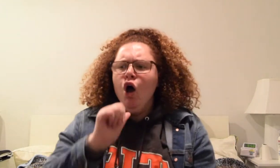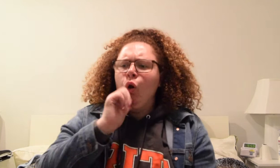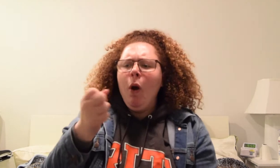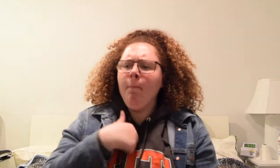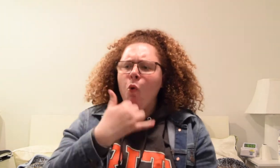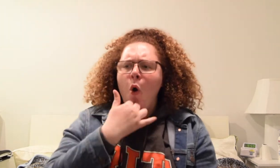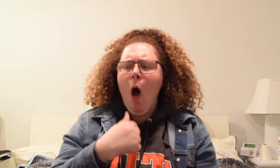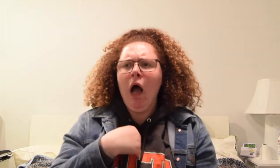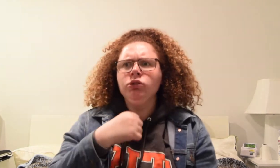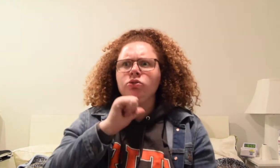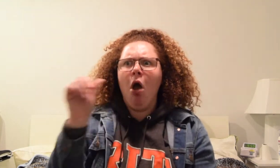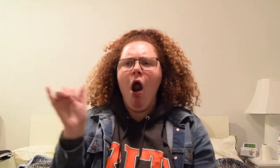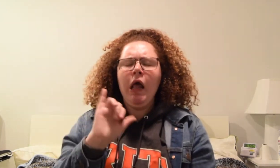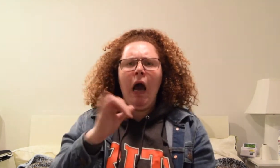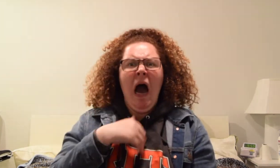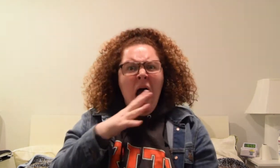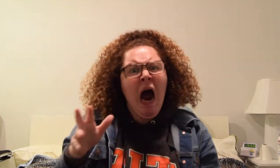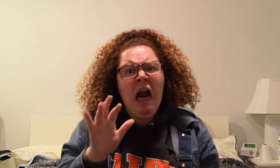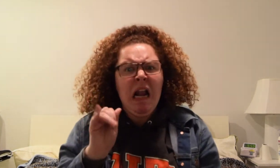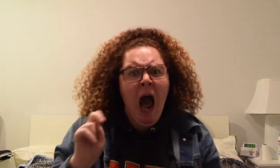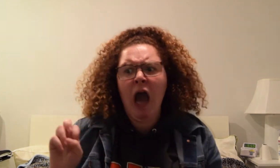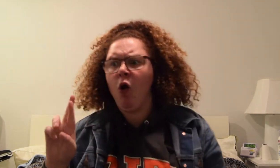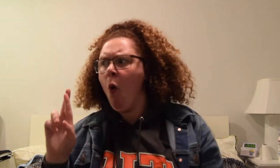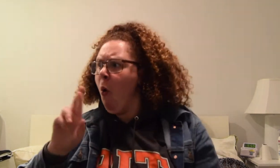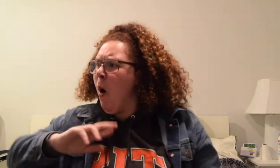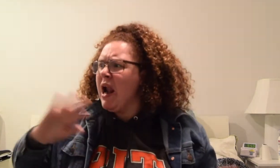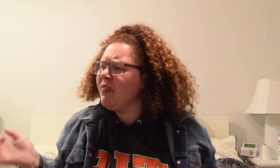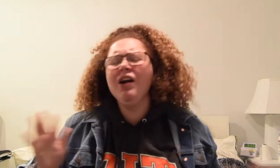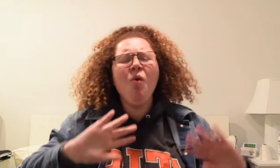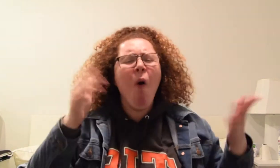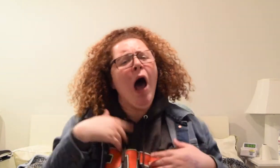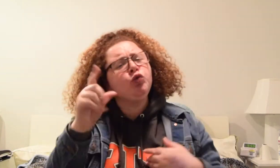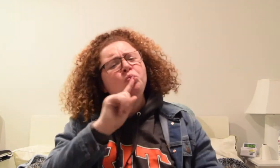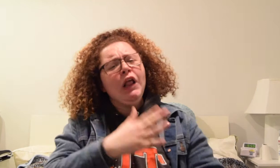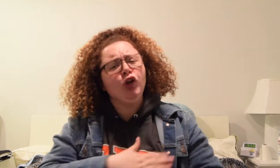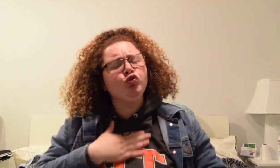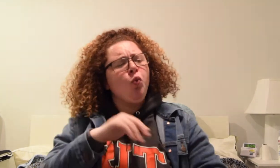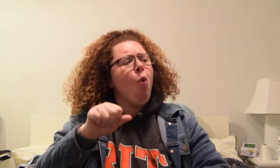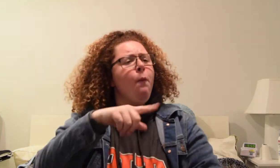Don't get me wrong, I don't hate it or anything. I do enjoy my job